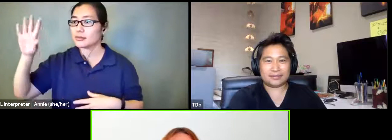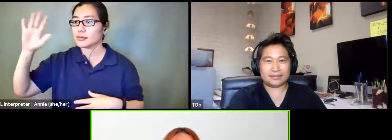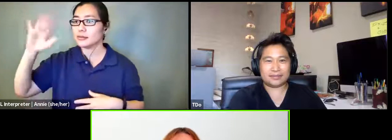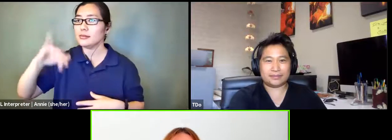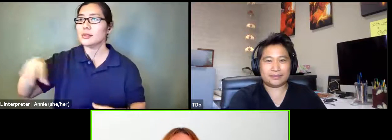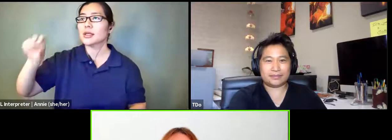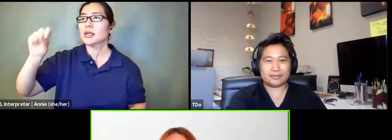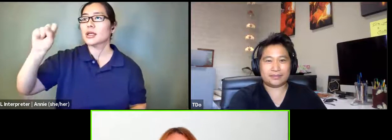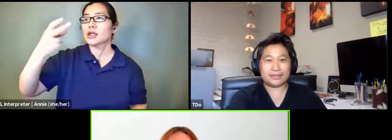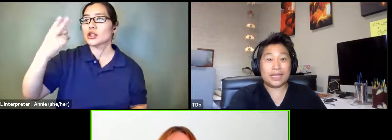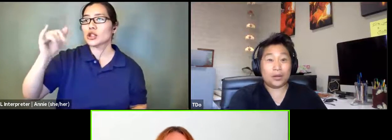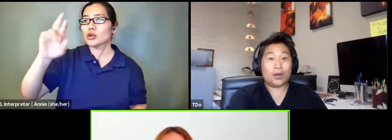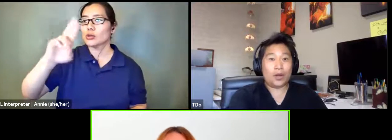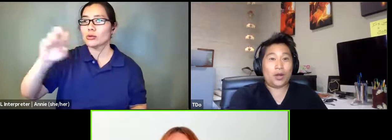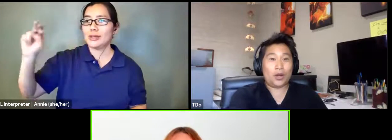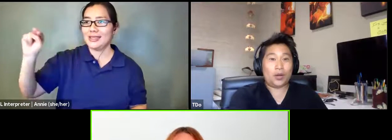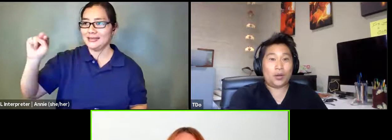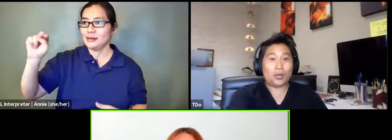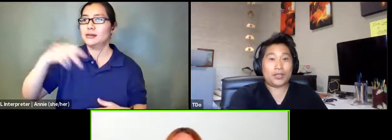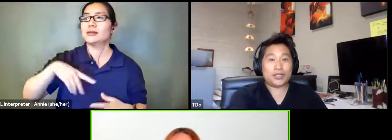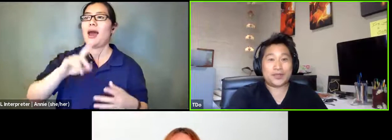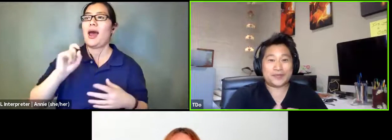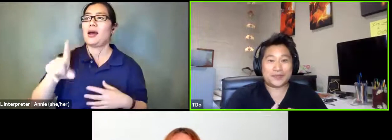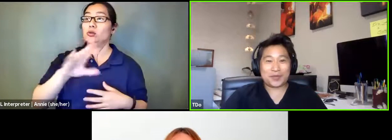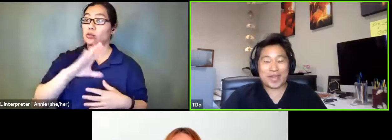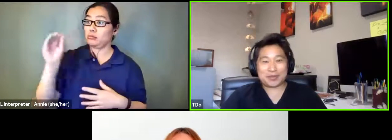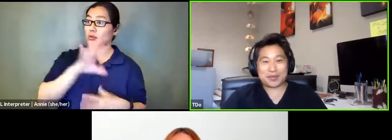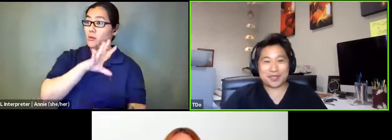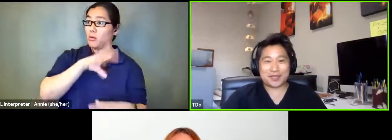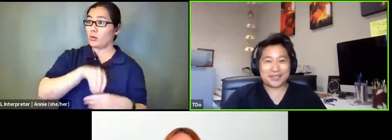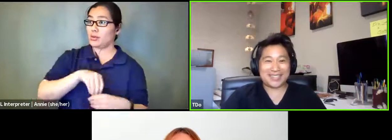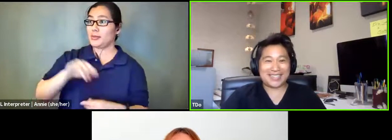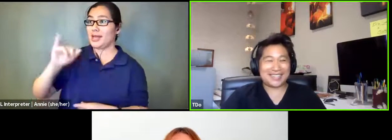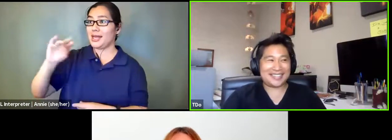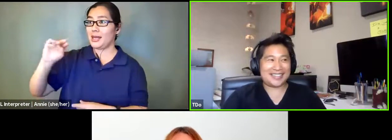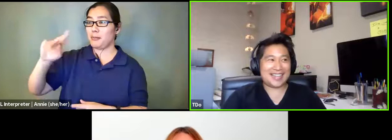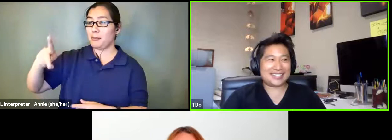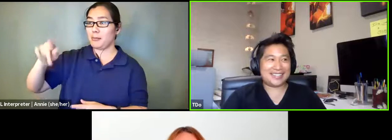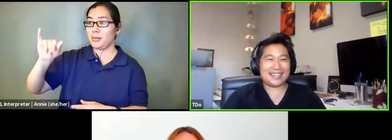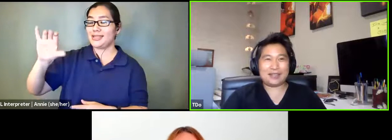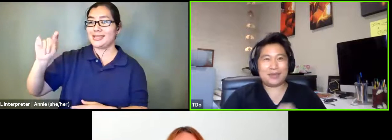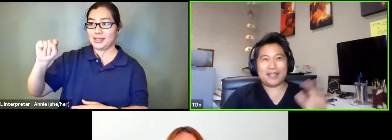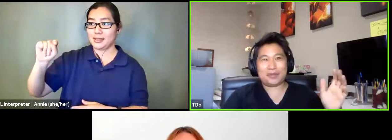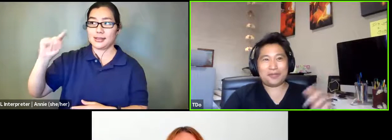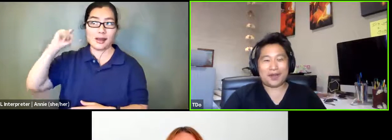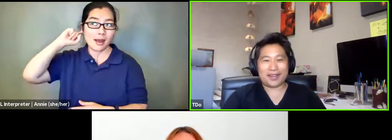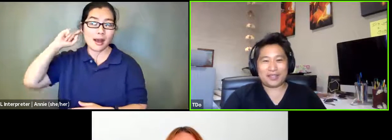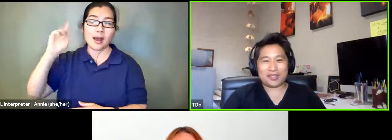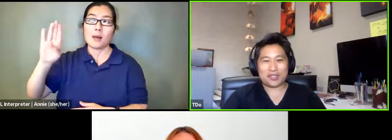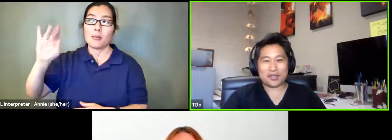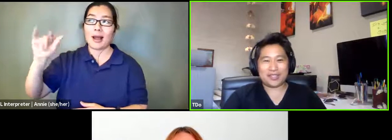implicit bias training or unconscious bias training? TDo: We do. We absolutely do. That's been there before I even joined.